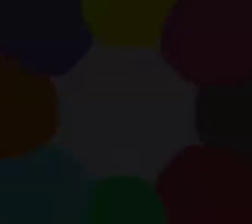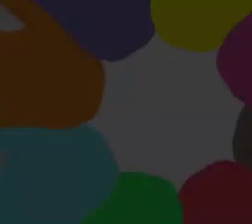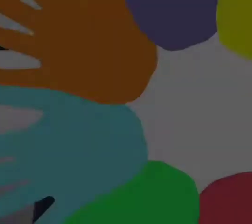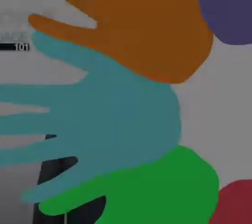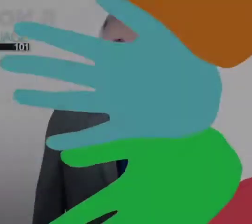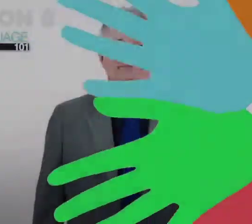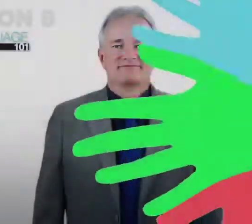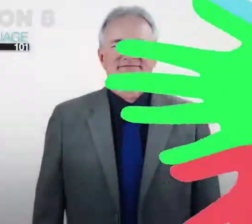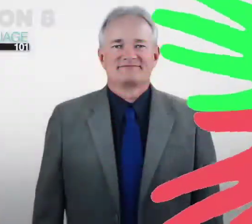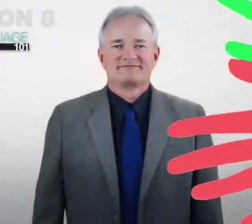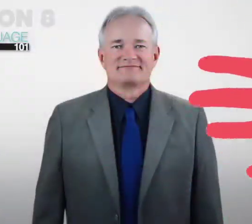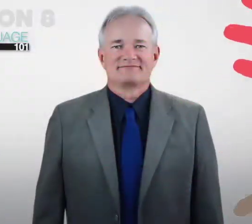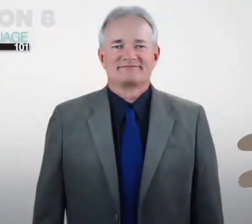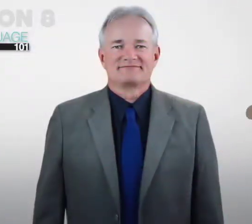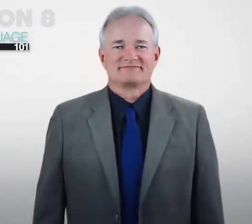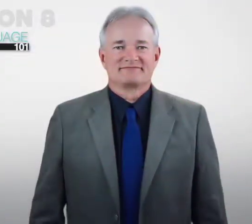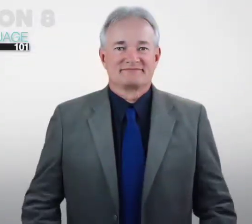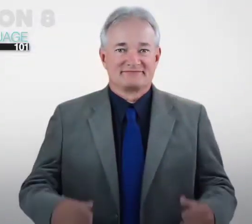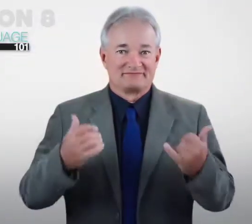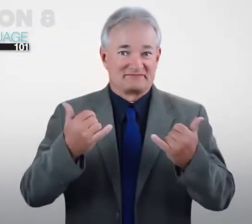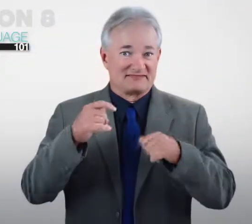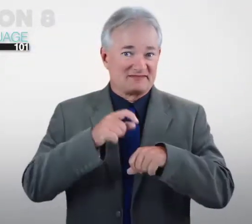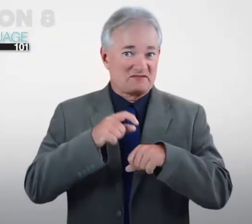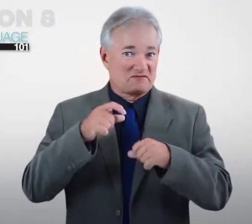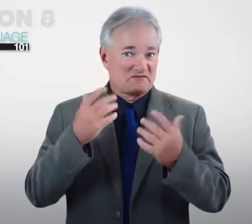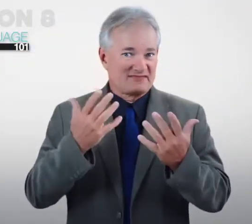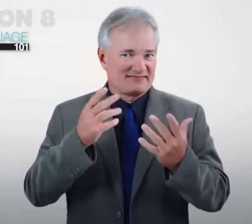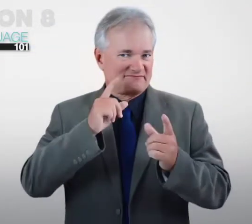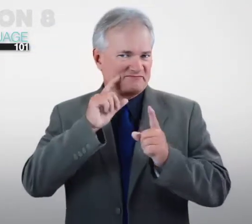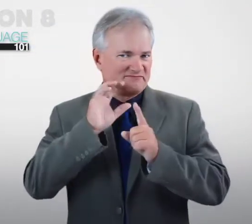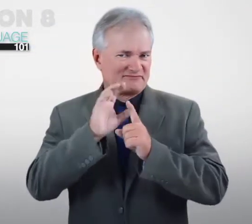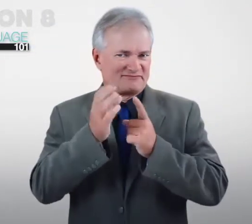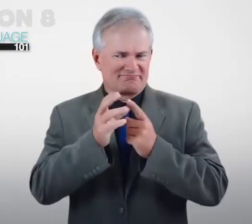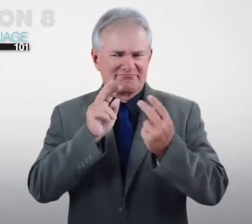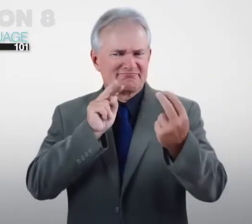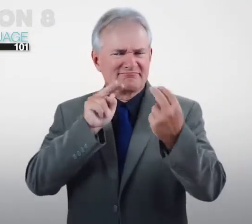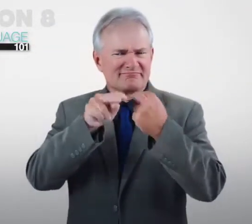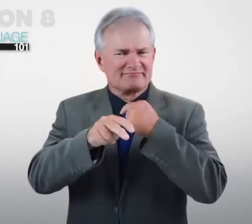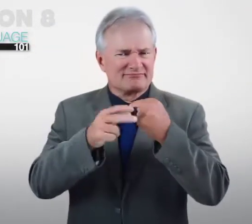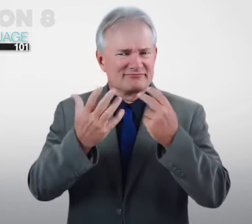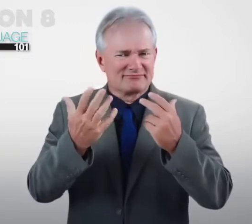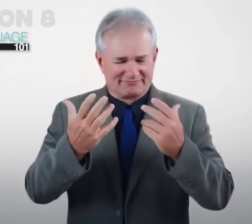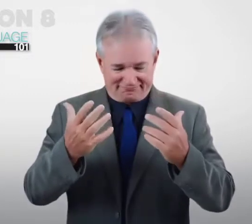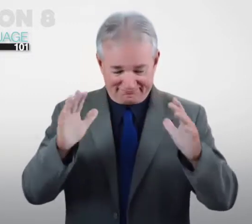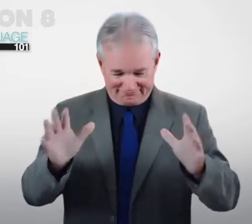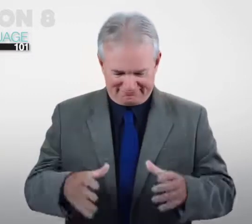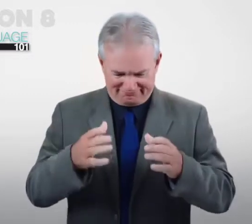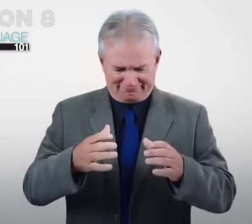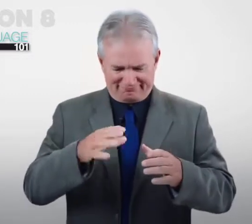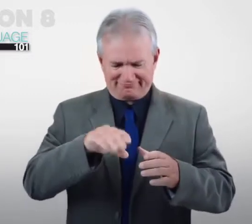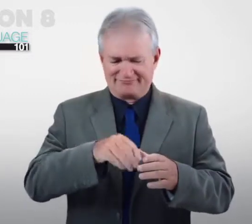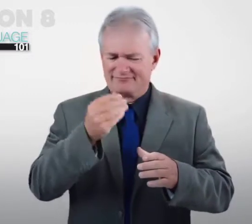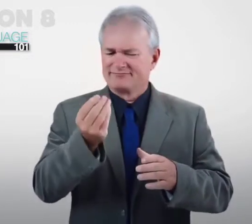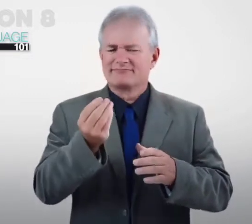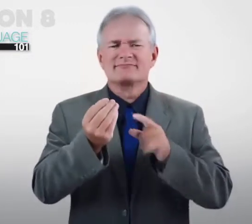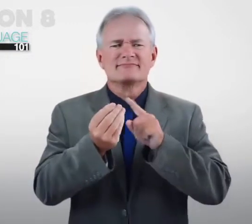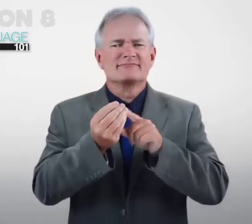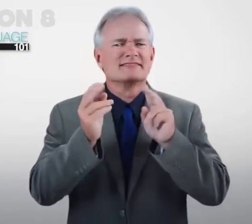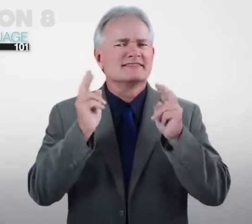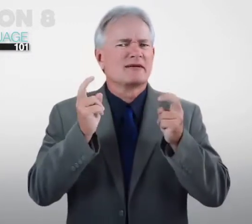(air swooshing) And now it's time for deaf culture. Sharing some of my culture with you.